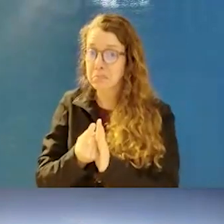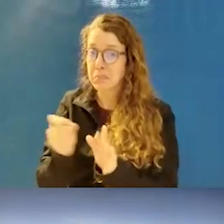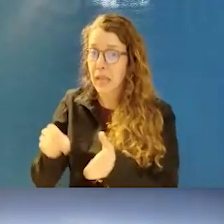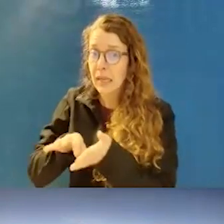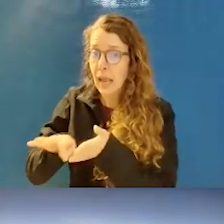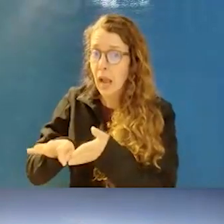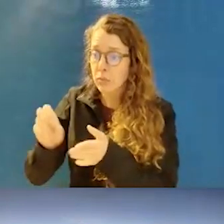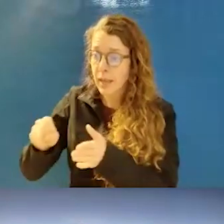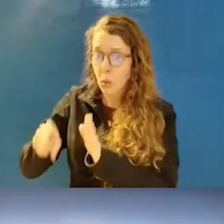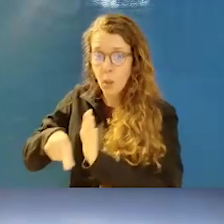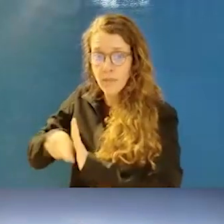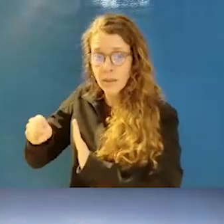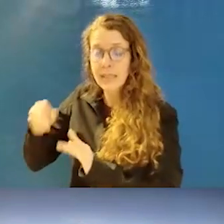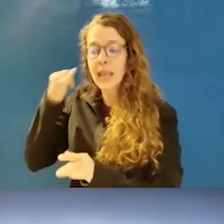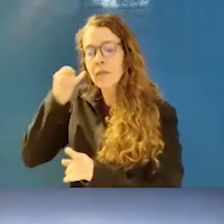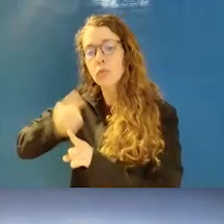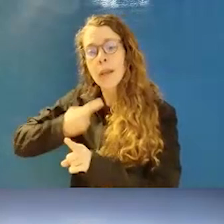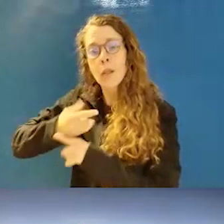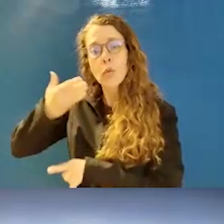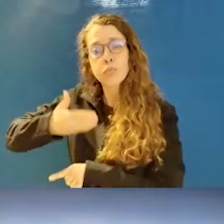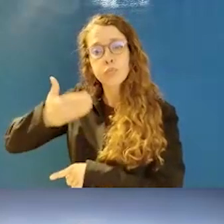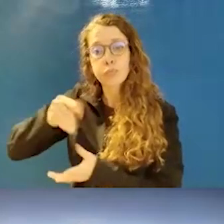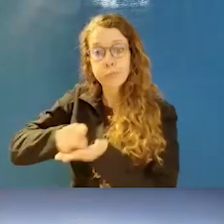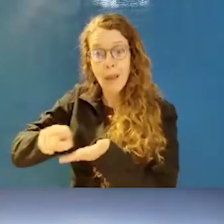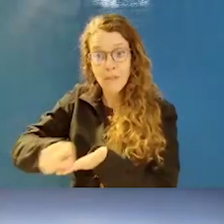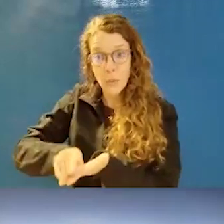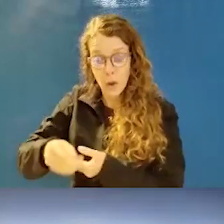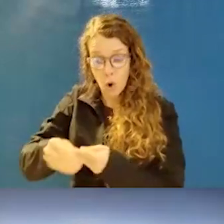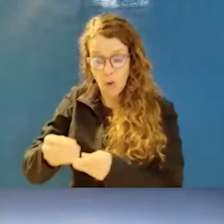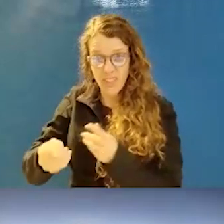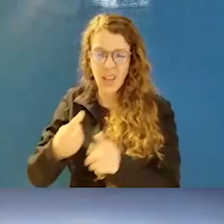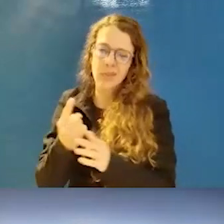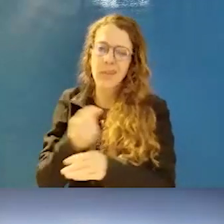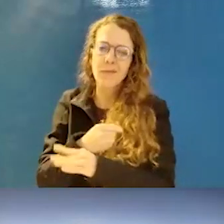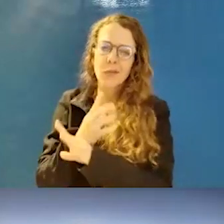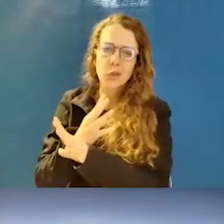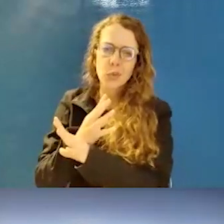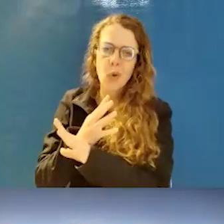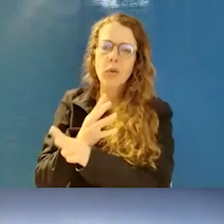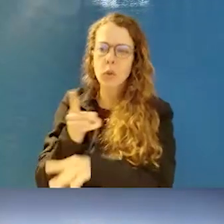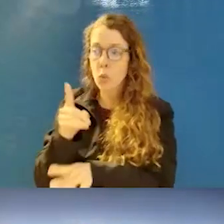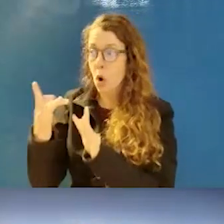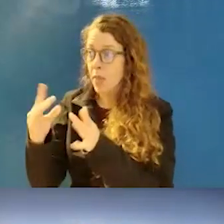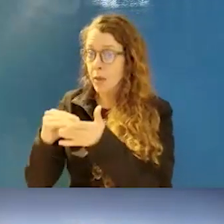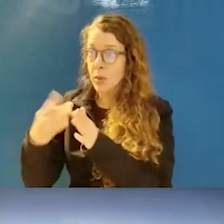If you're doing a regular office hour every week where it's a virtual office hour and your online students are able to join you,